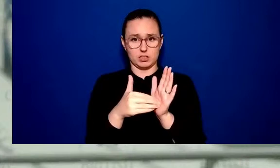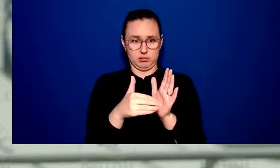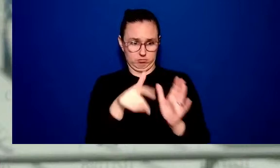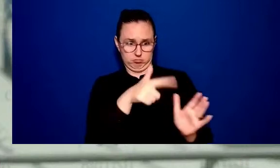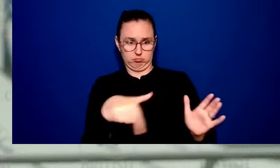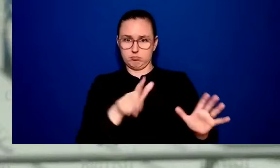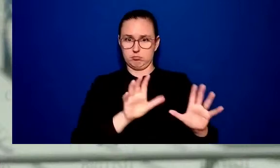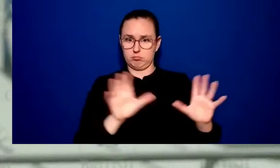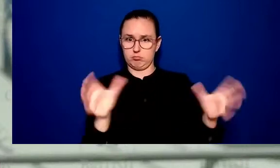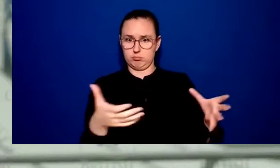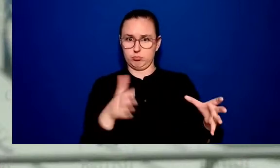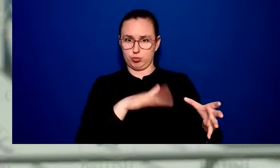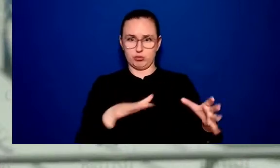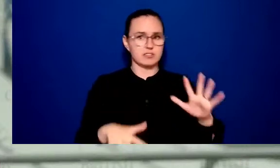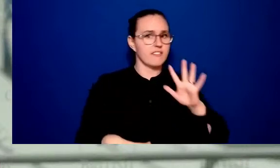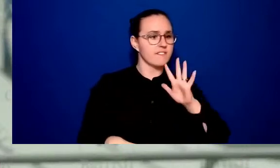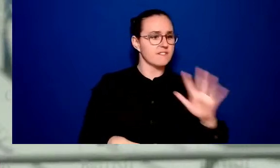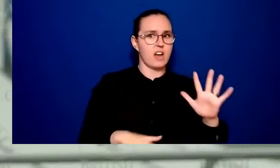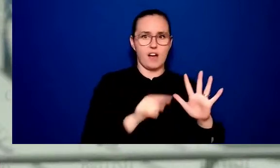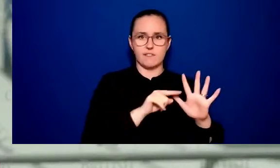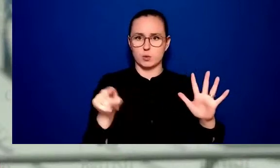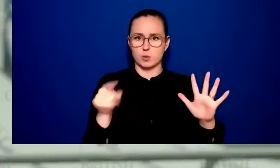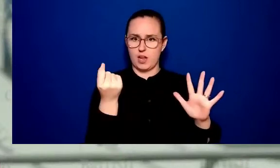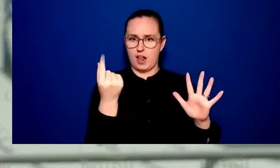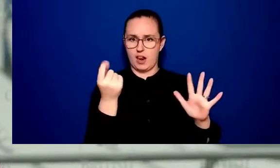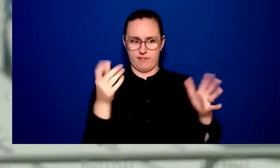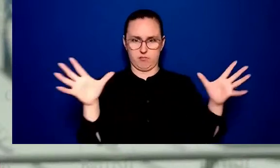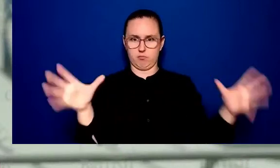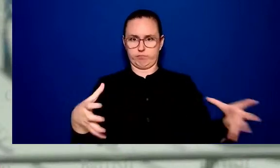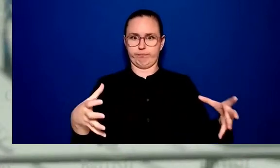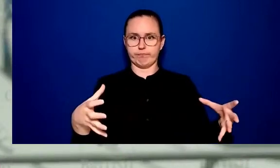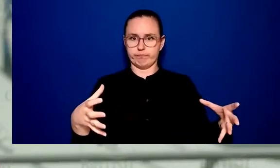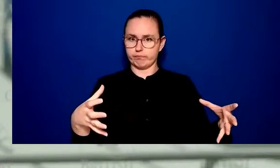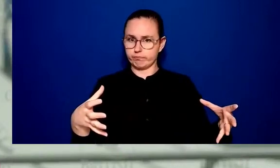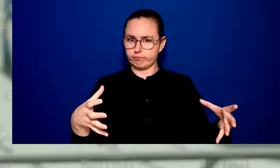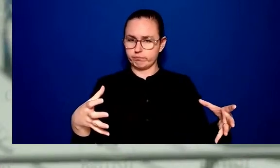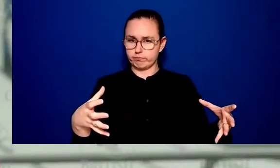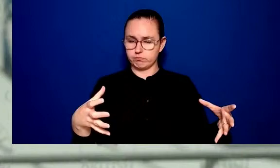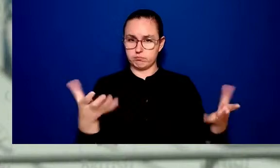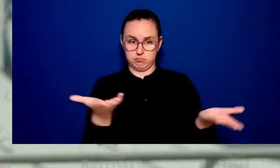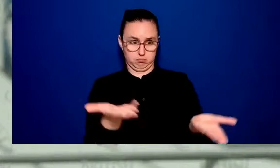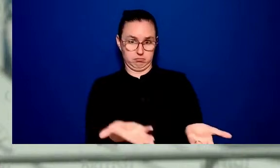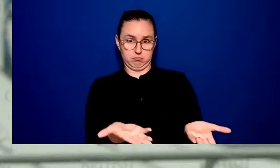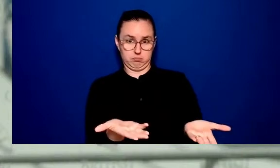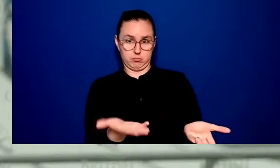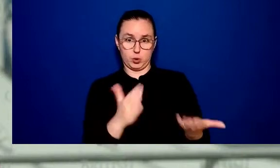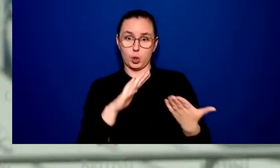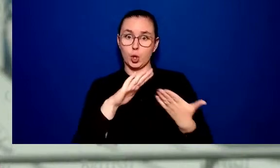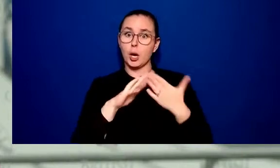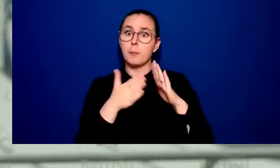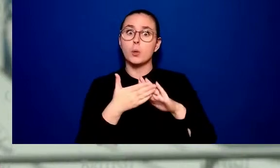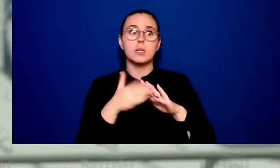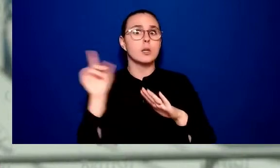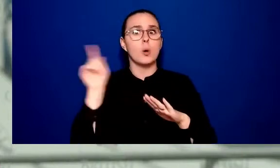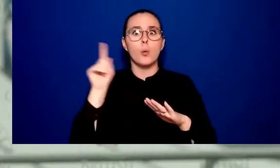will be highlighting communities where, um, where transmission risk is highest.